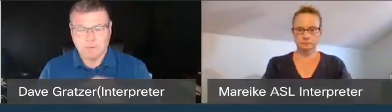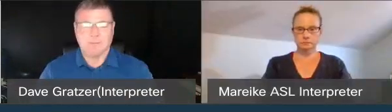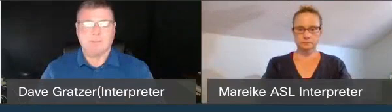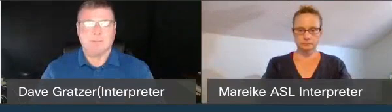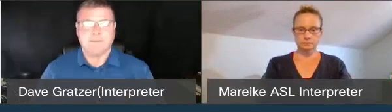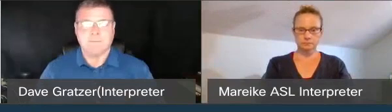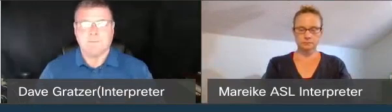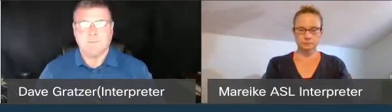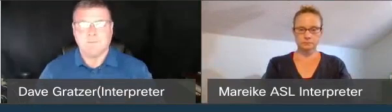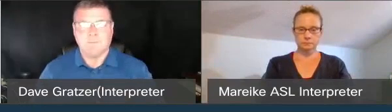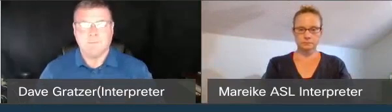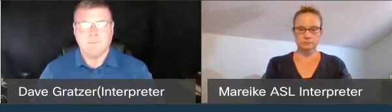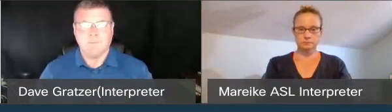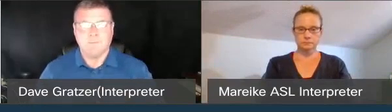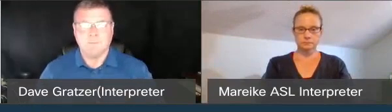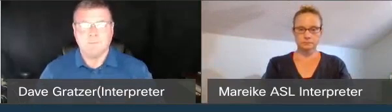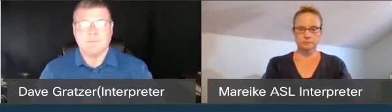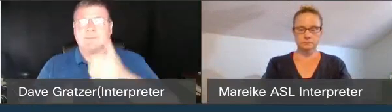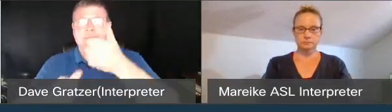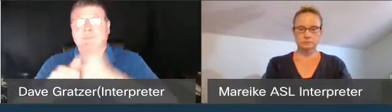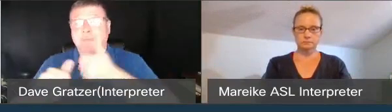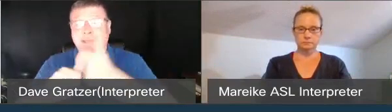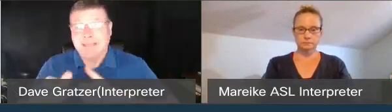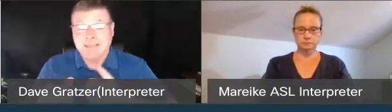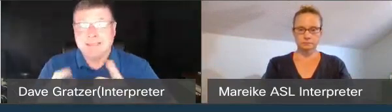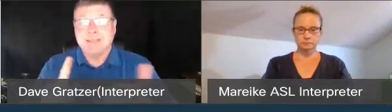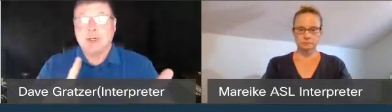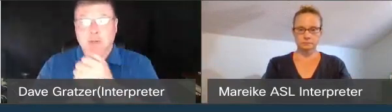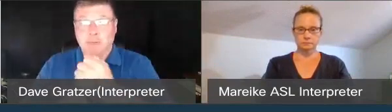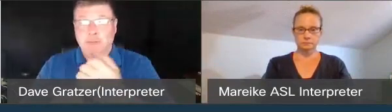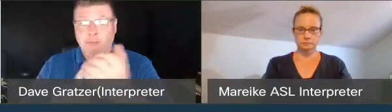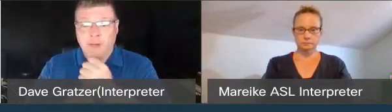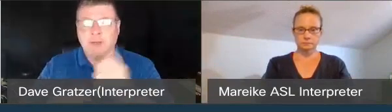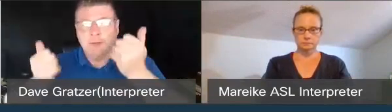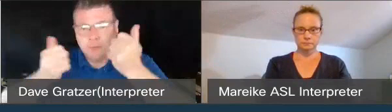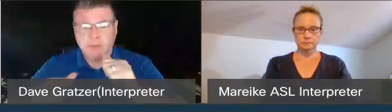And, uh, so each arrest warrant served on an individual is counted as an individual arrest.